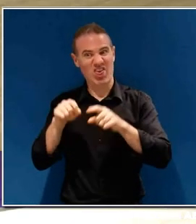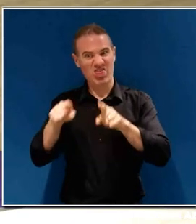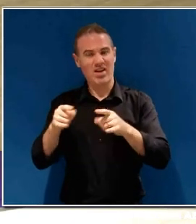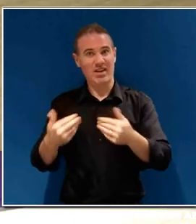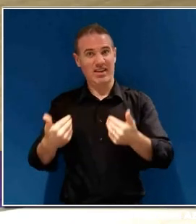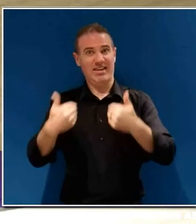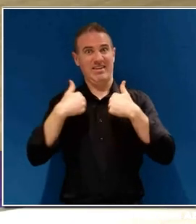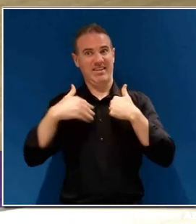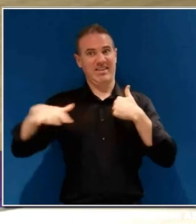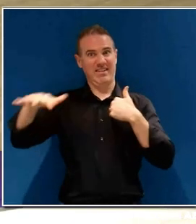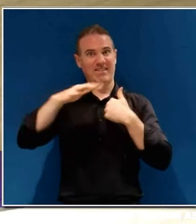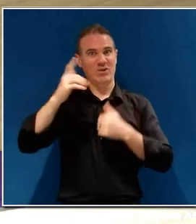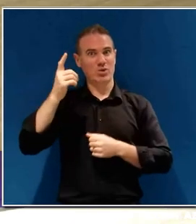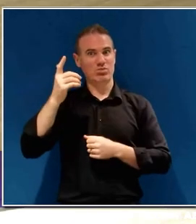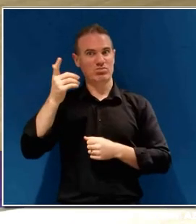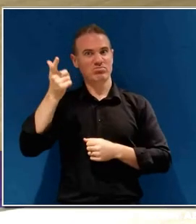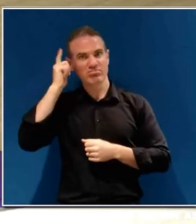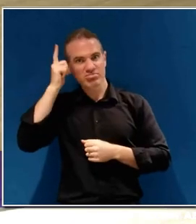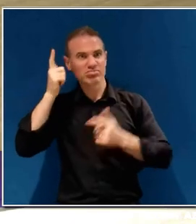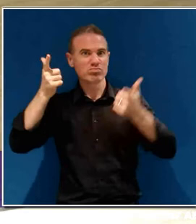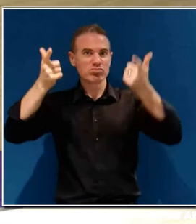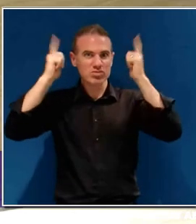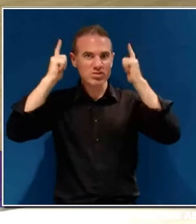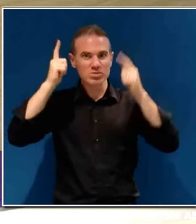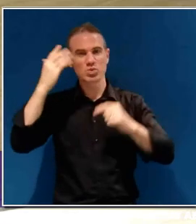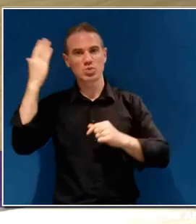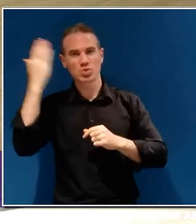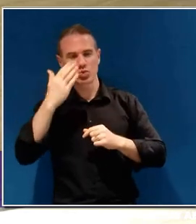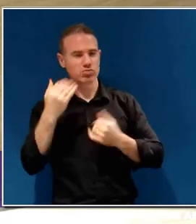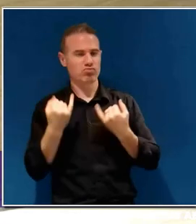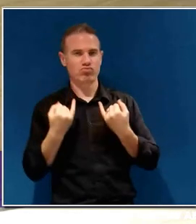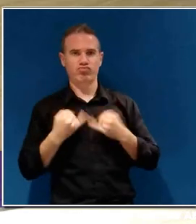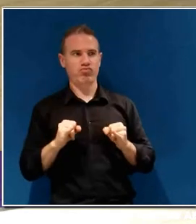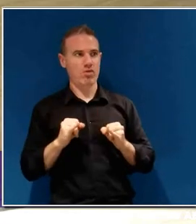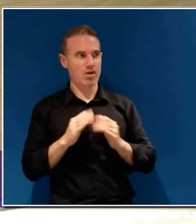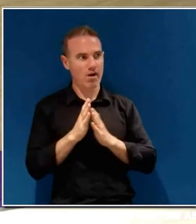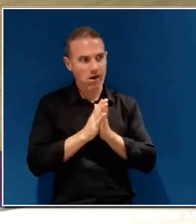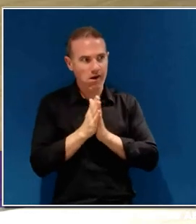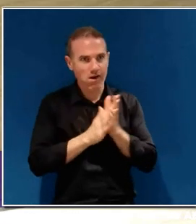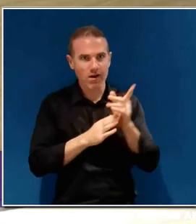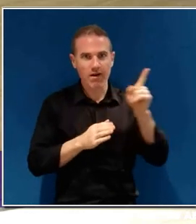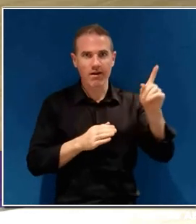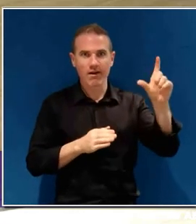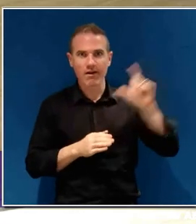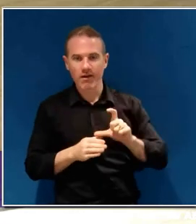On that last one, what do you mean by that?